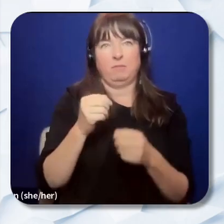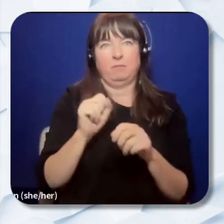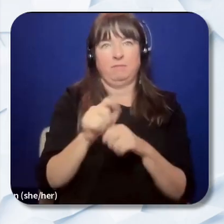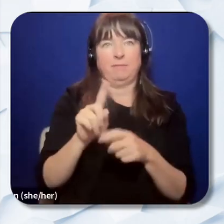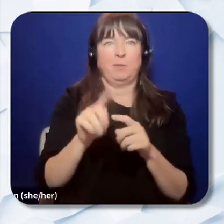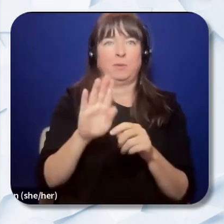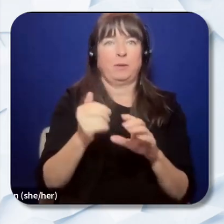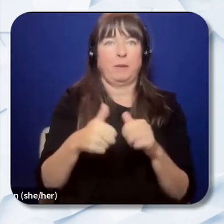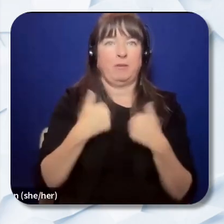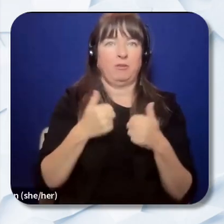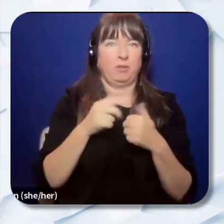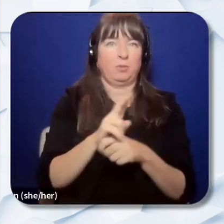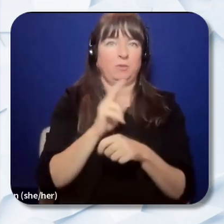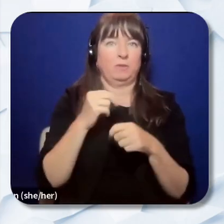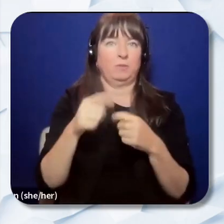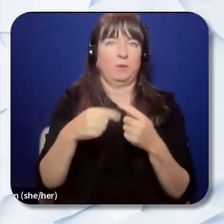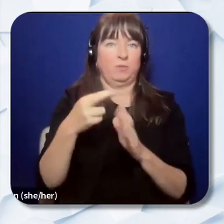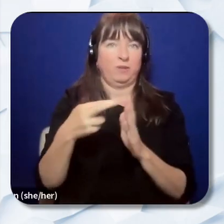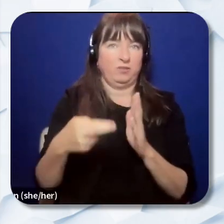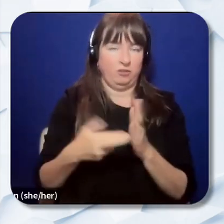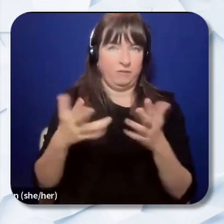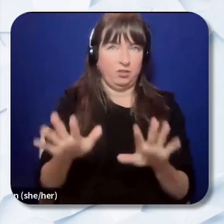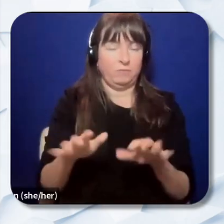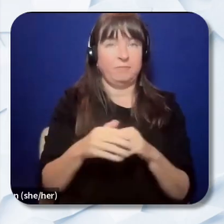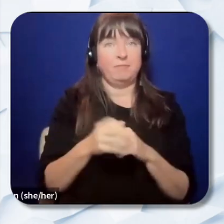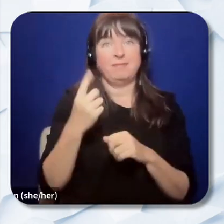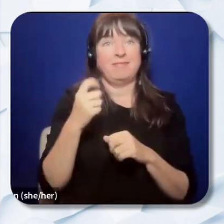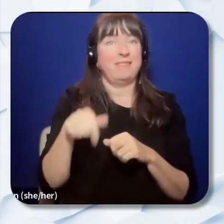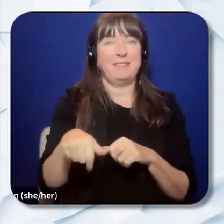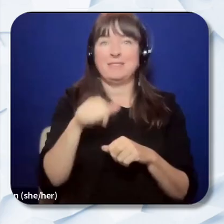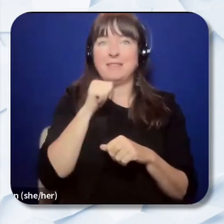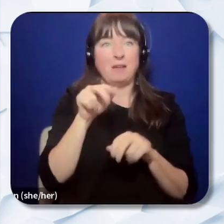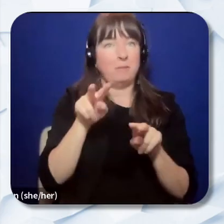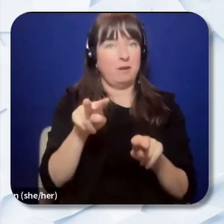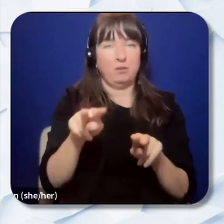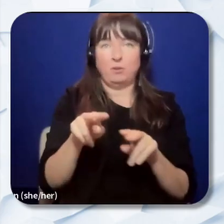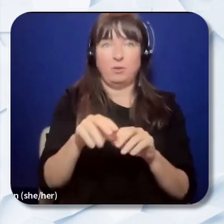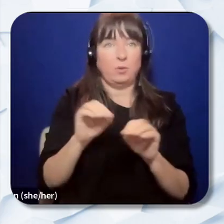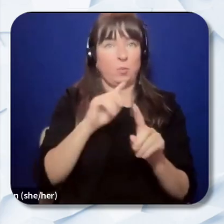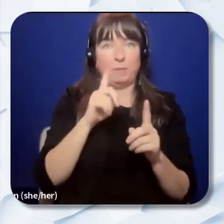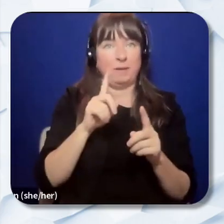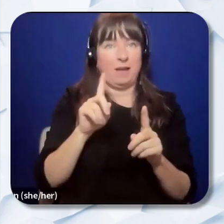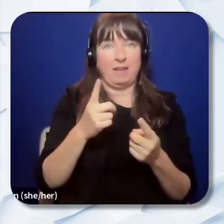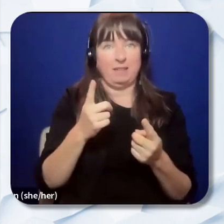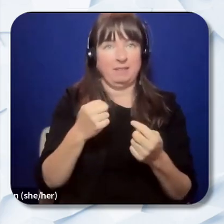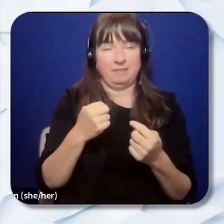registered. Please be aware that this is an unmonitored no reply address. Please do not